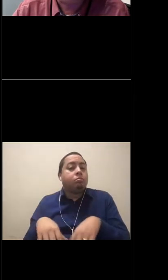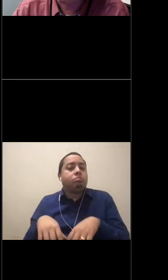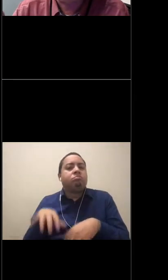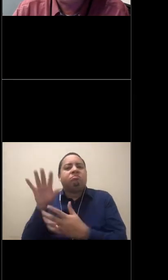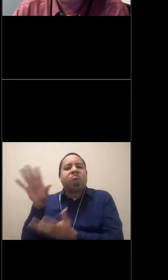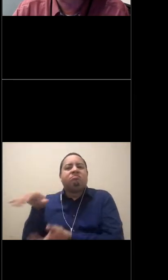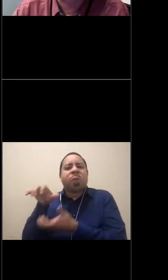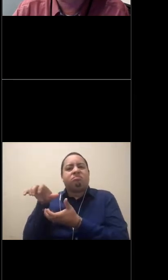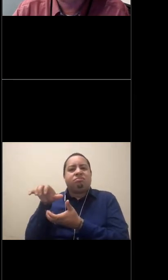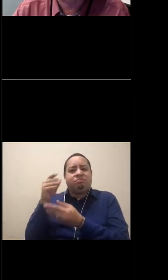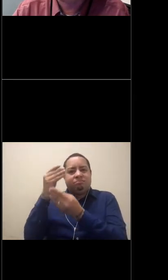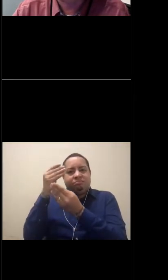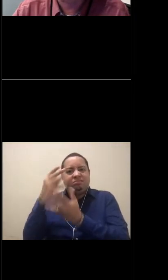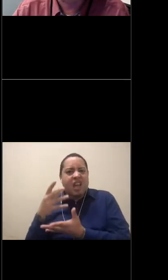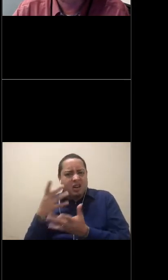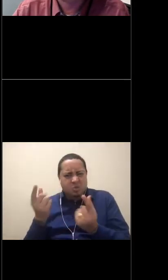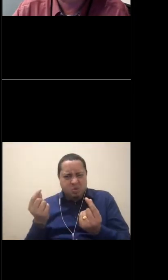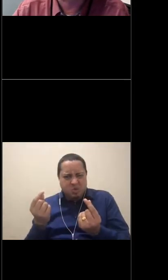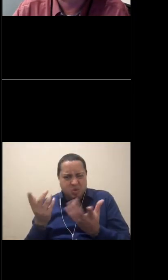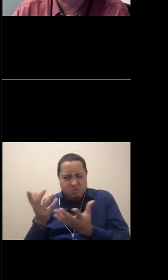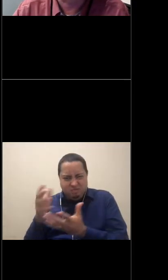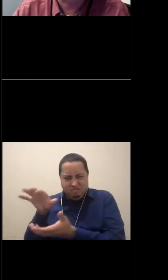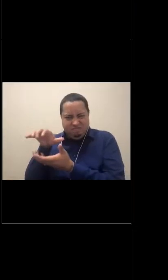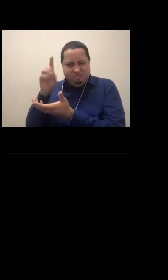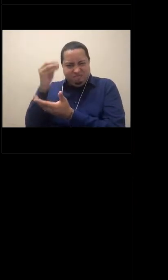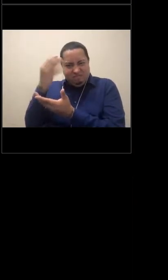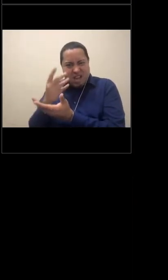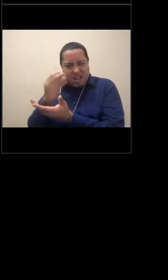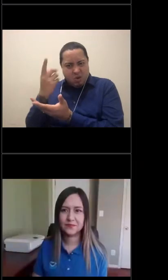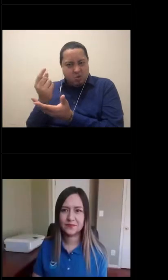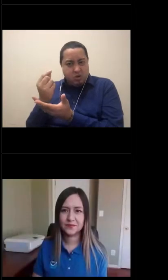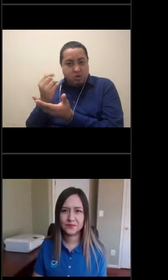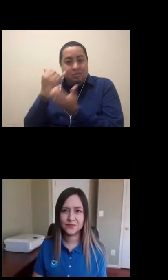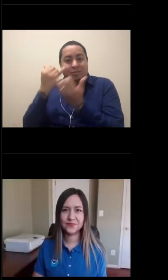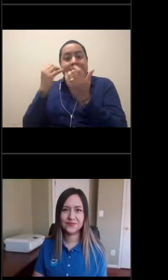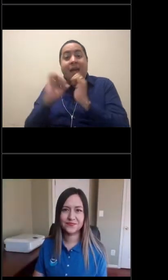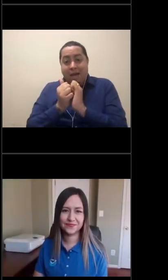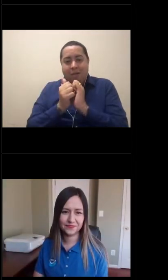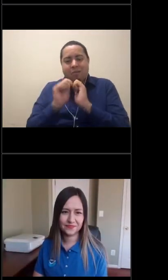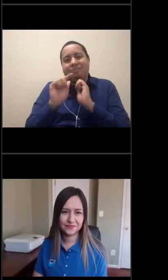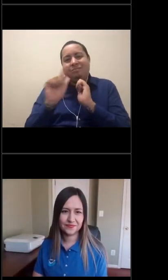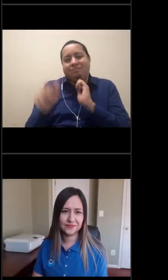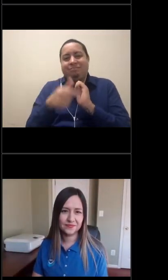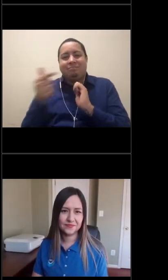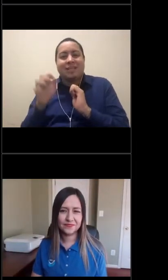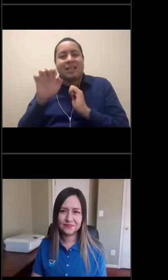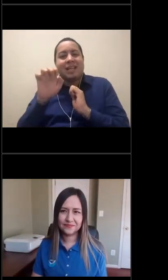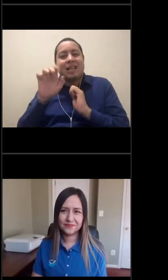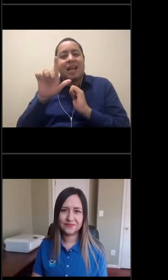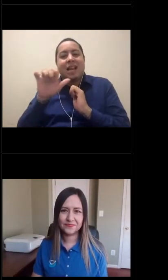And the next virtual tour guide she's going to actually tell you how that happens. And with this, we've got Ellen.